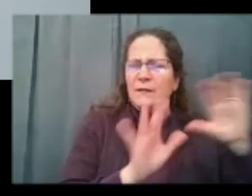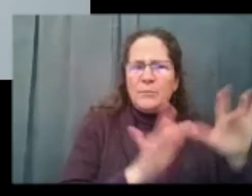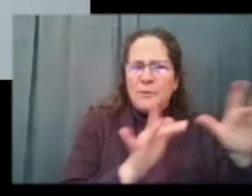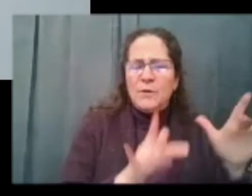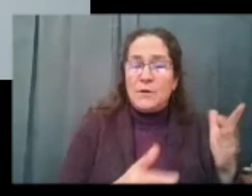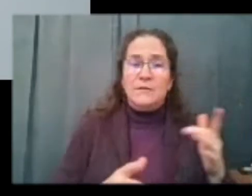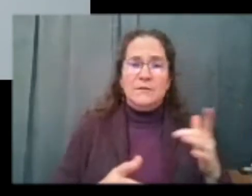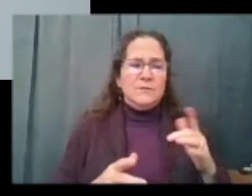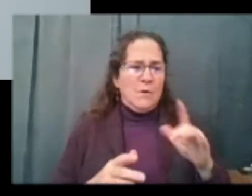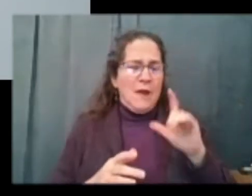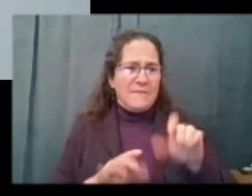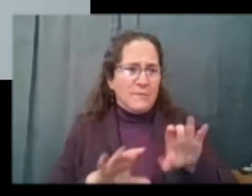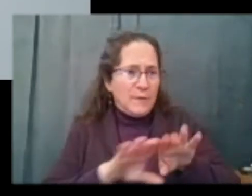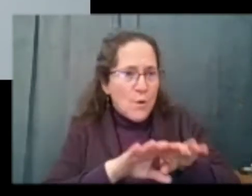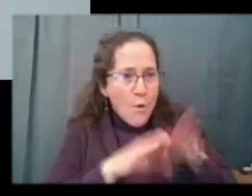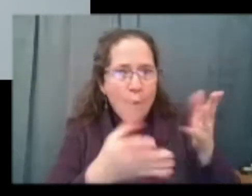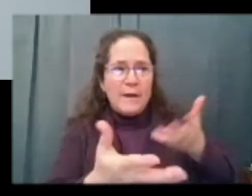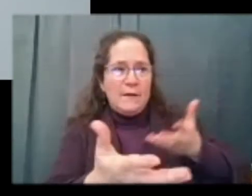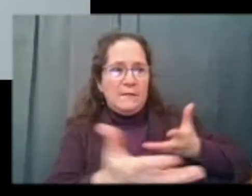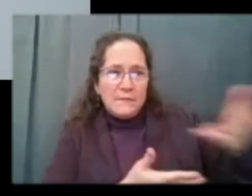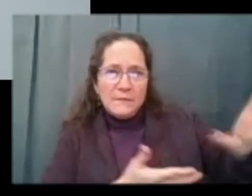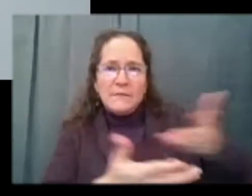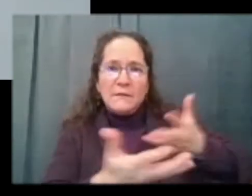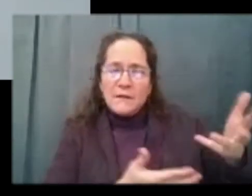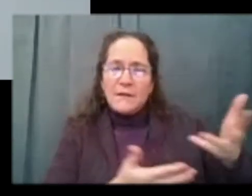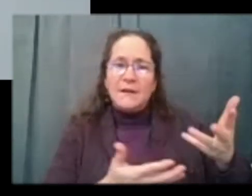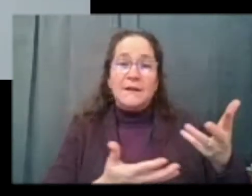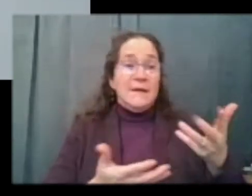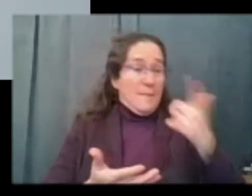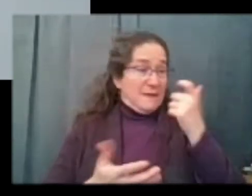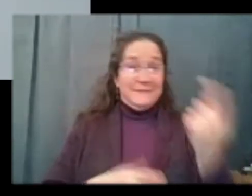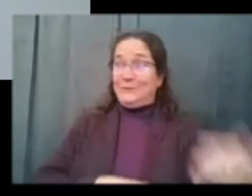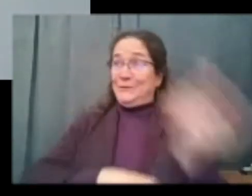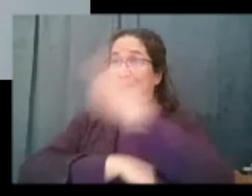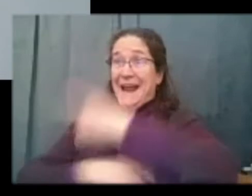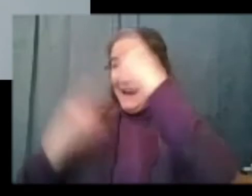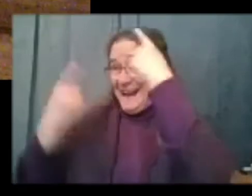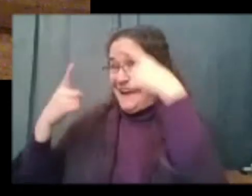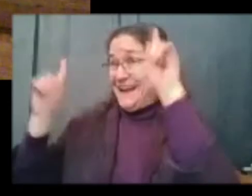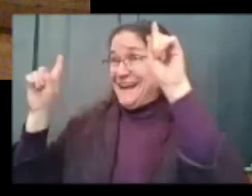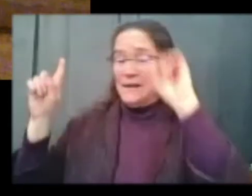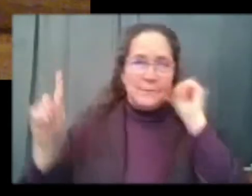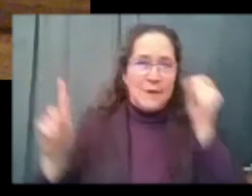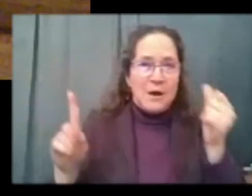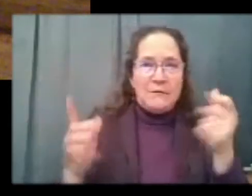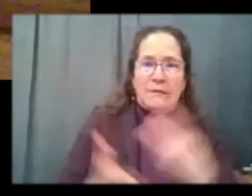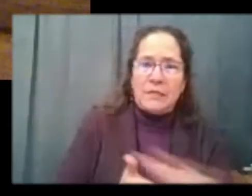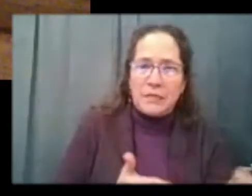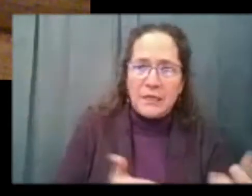open an on going communication 'cause what works one day may not work the next day. Thank you, Abby.